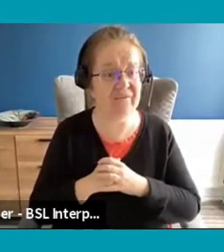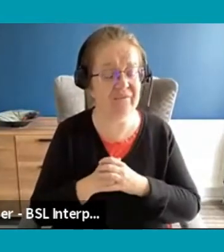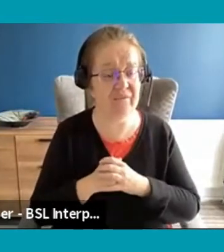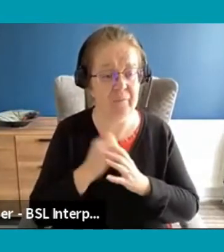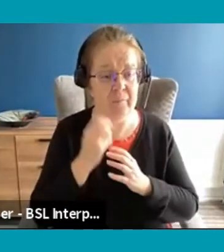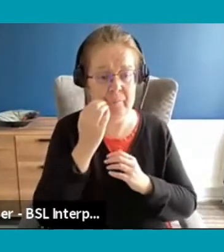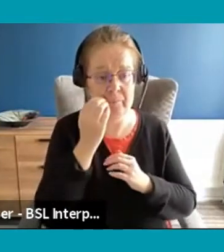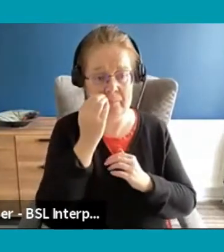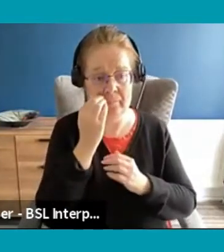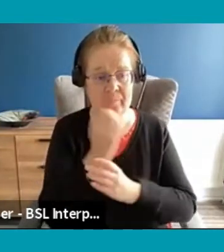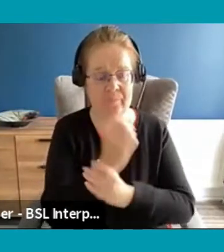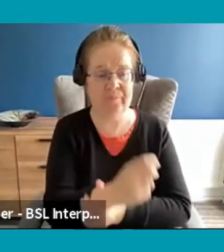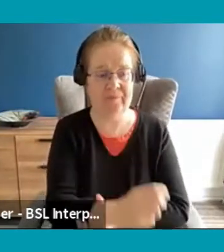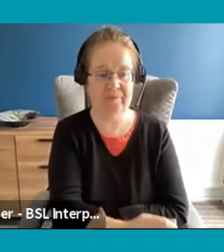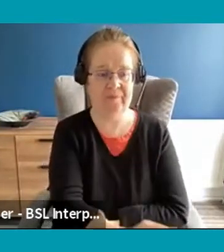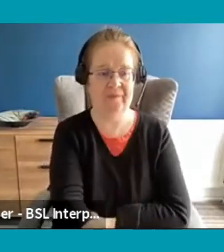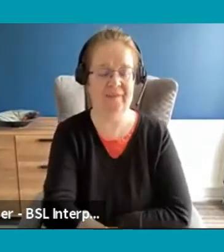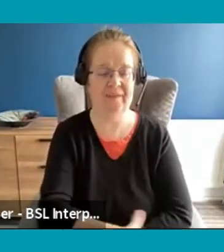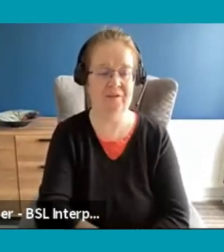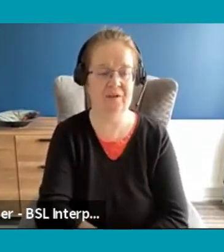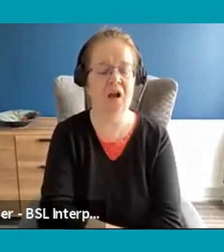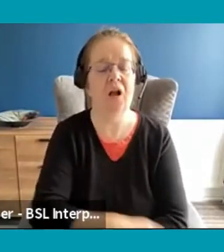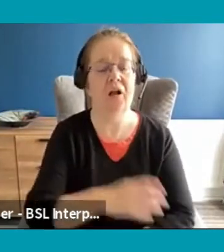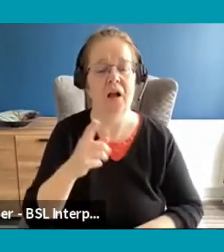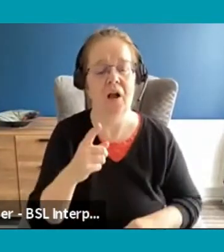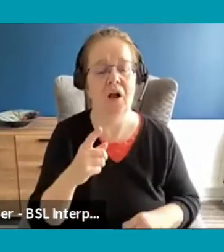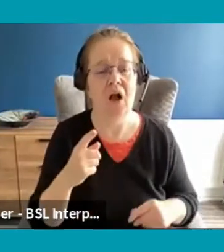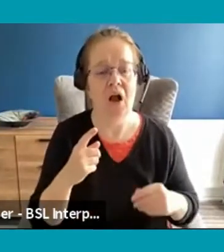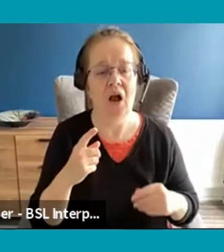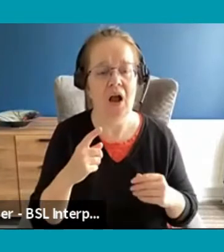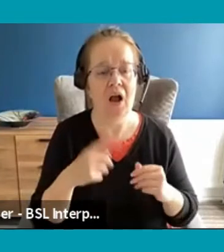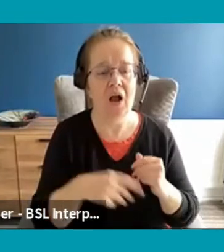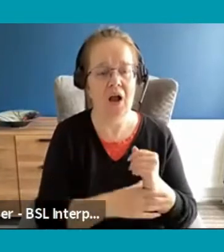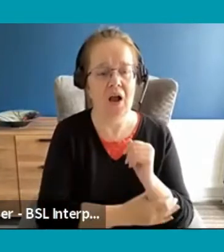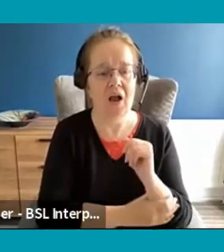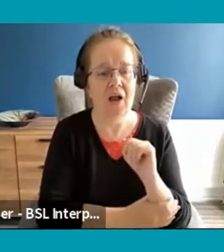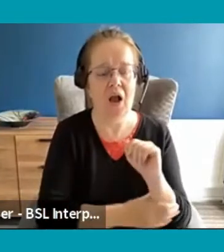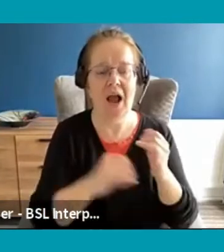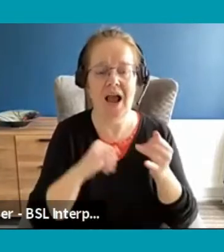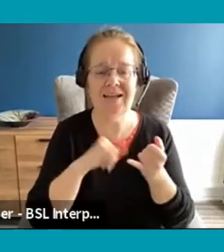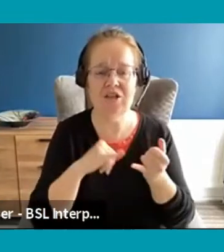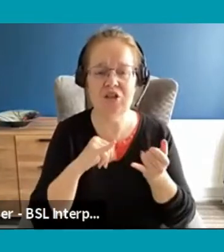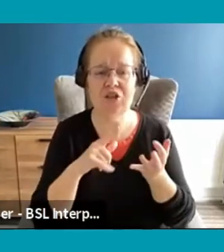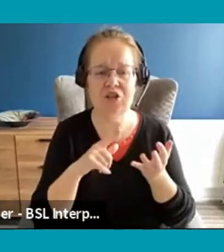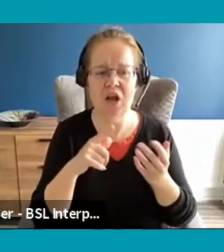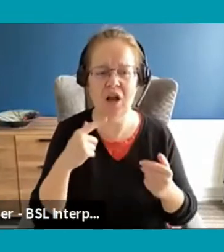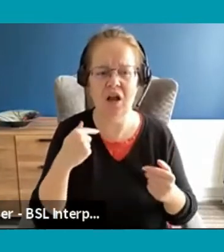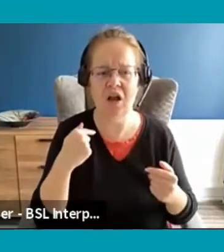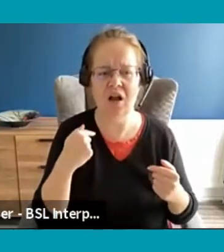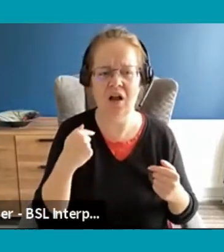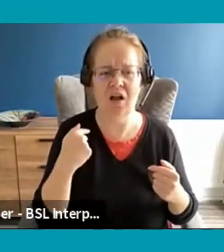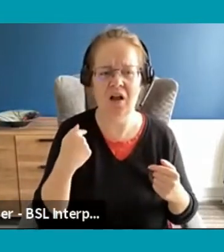You're putting me and Sophie on the spot here, but I I think so far we have you got a good example that I don't think we did anything for Kieran he's gonna join